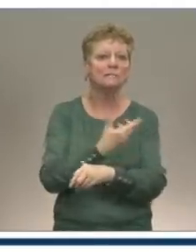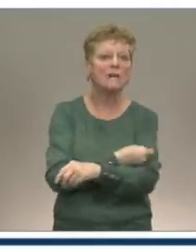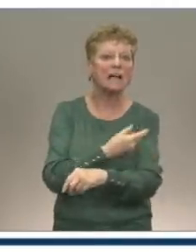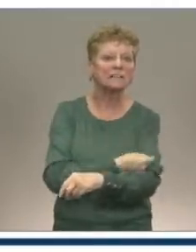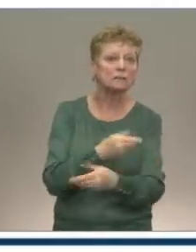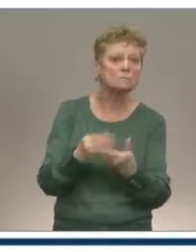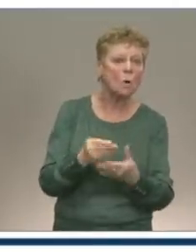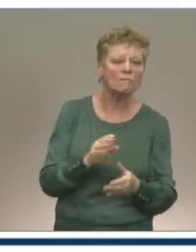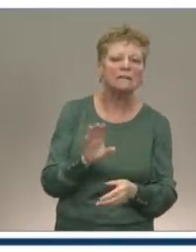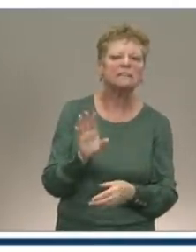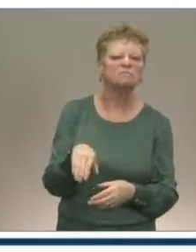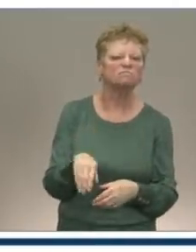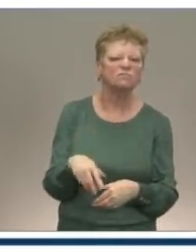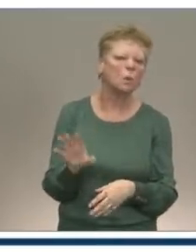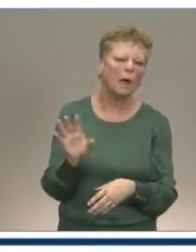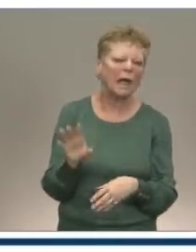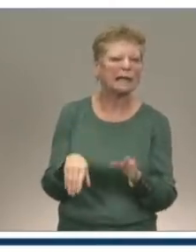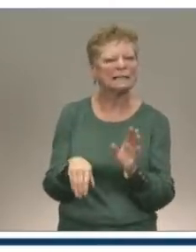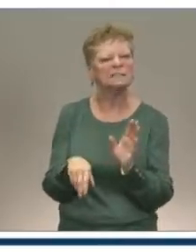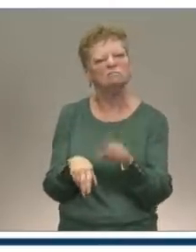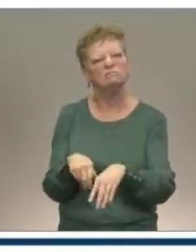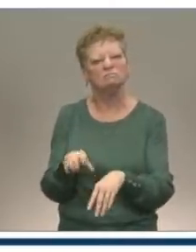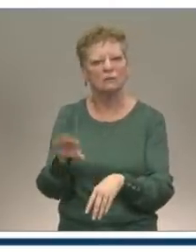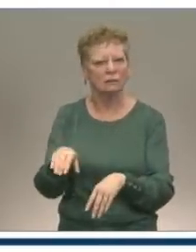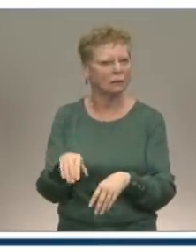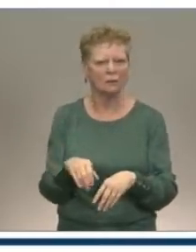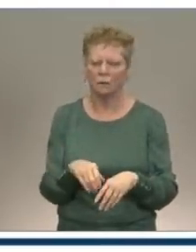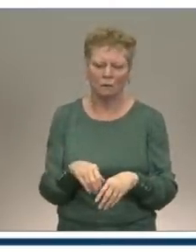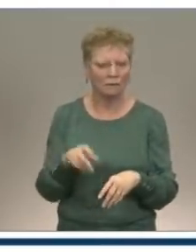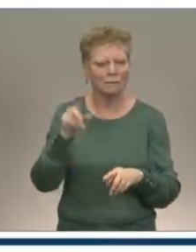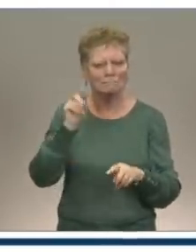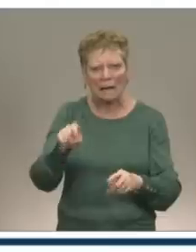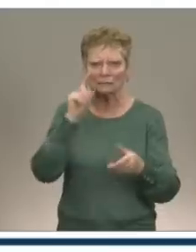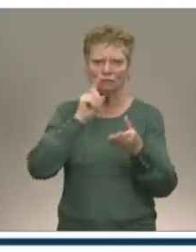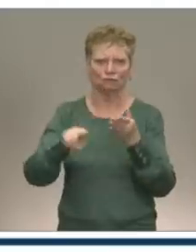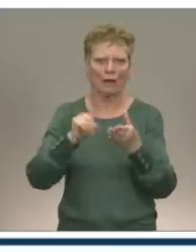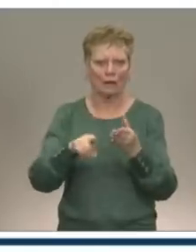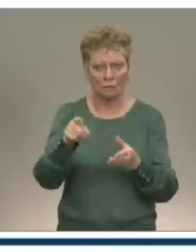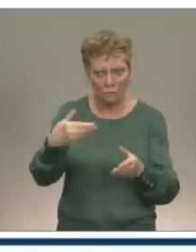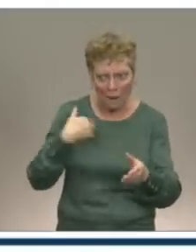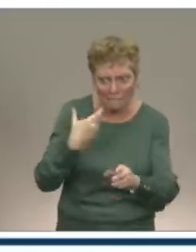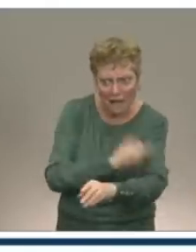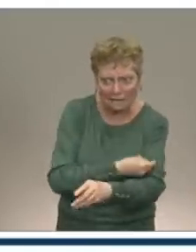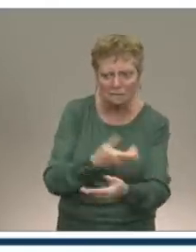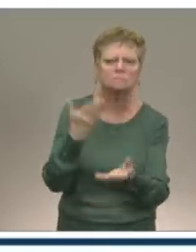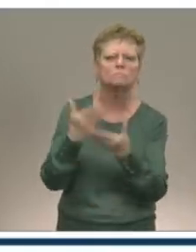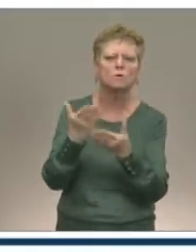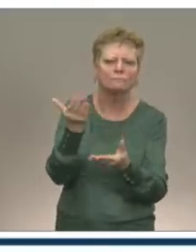time to get lacks um we have to be checking vaccines there's no no there's no room for